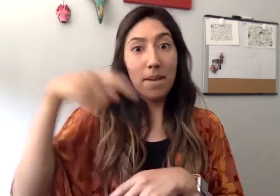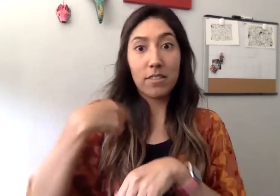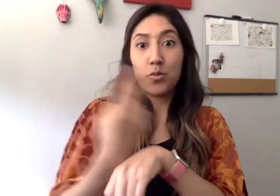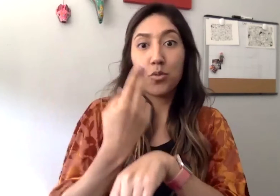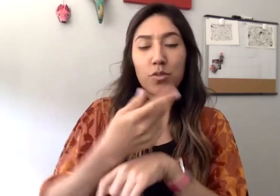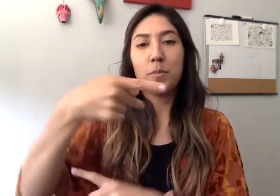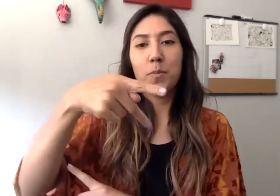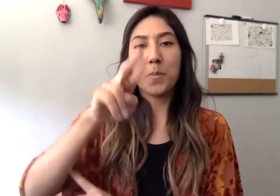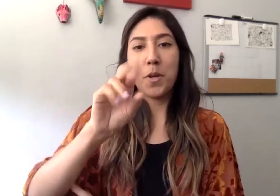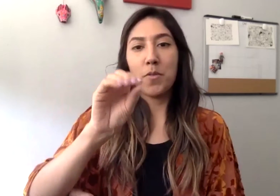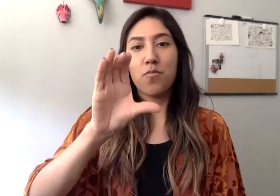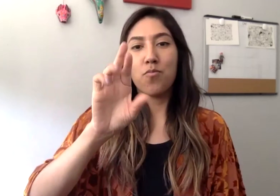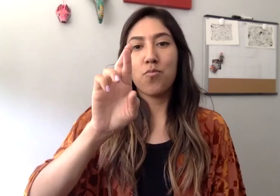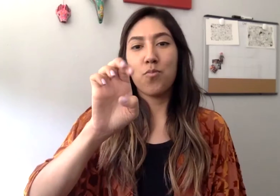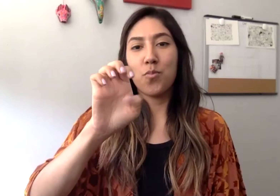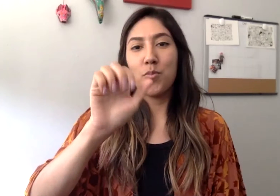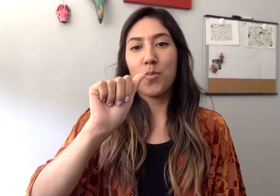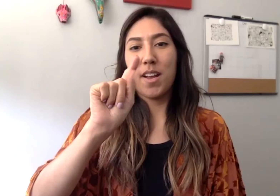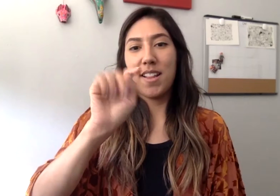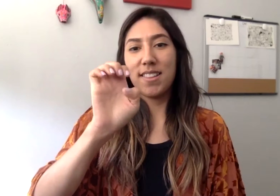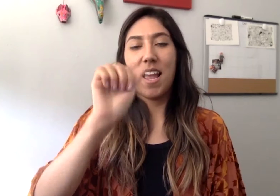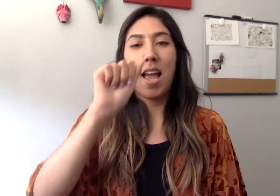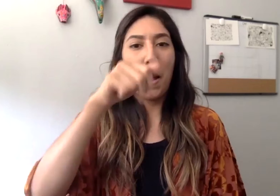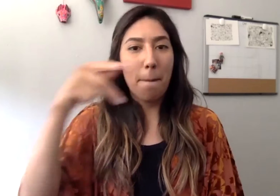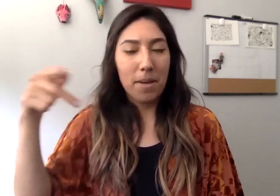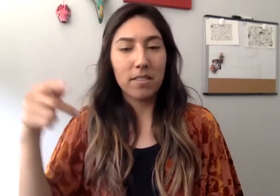For the process of creating this actually started